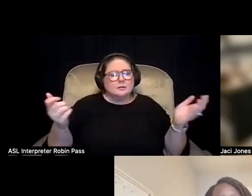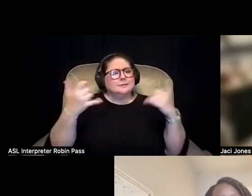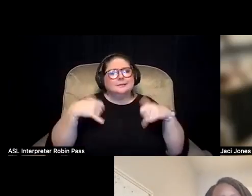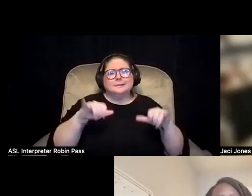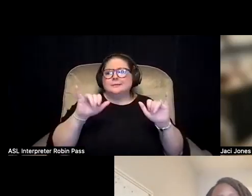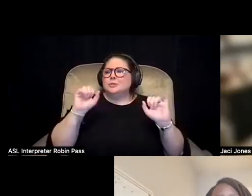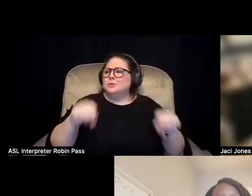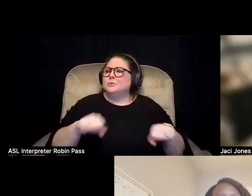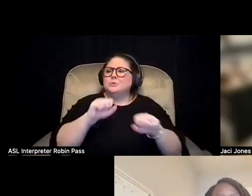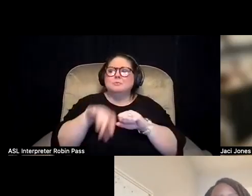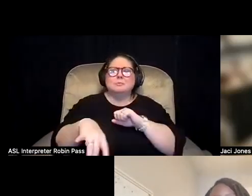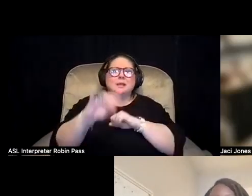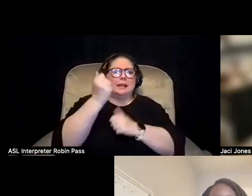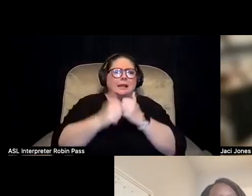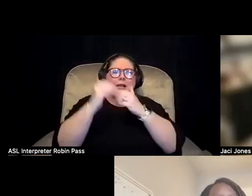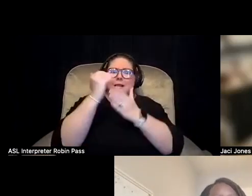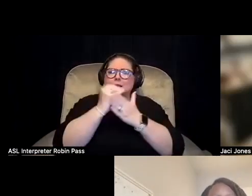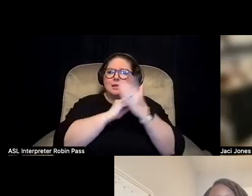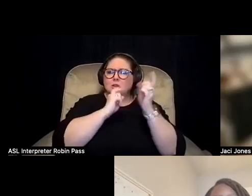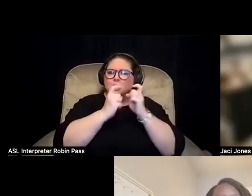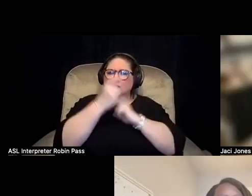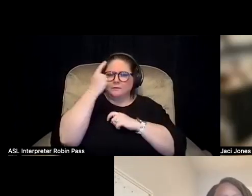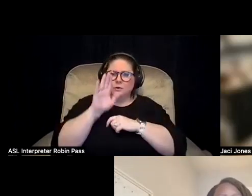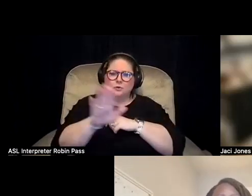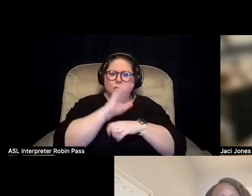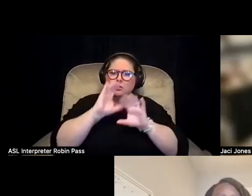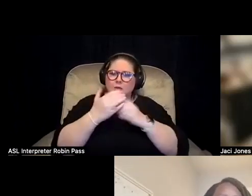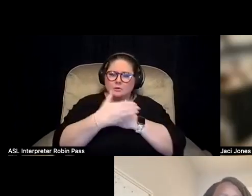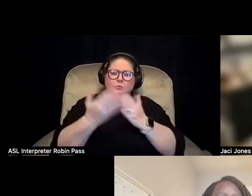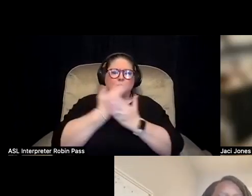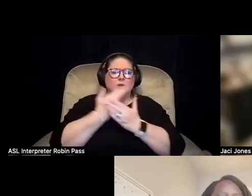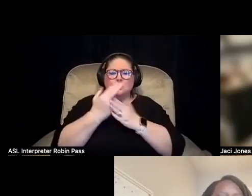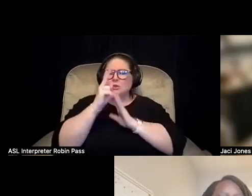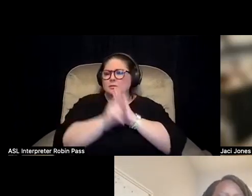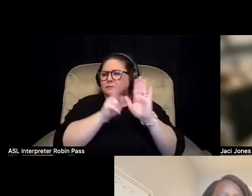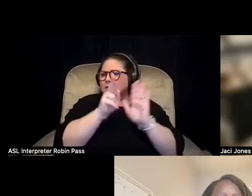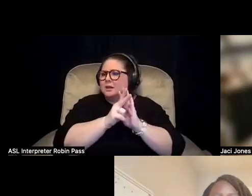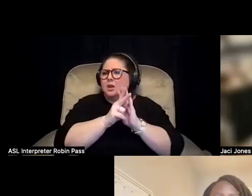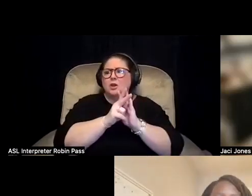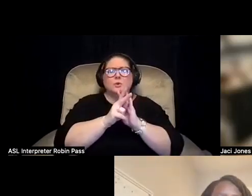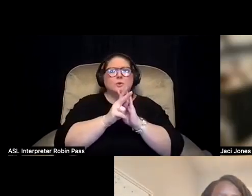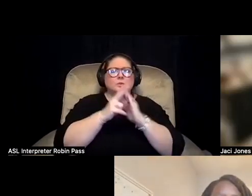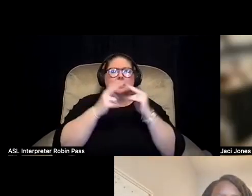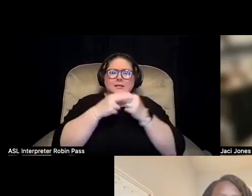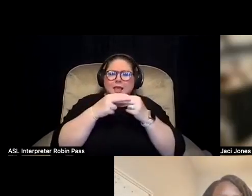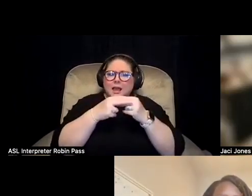and there are slide decks there's resources there's videos and interactive activities to